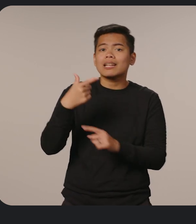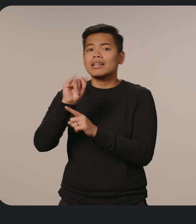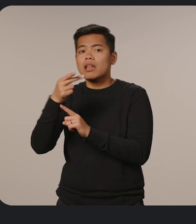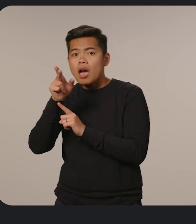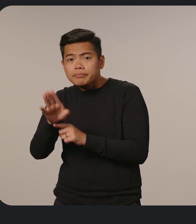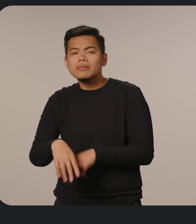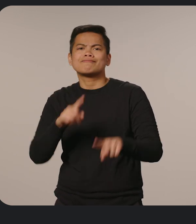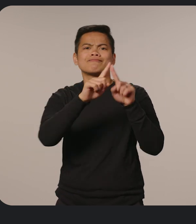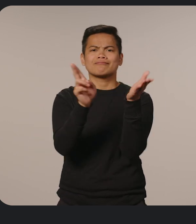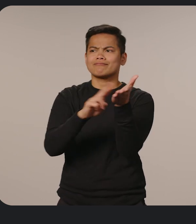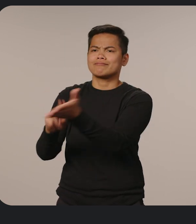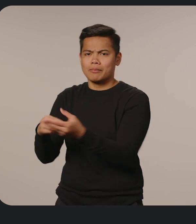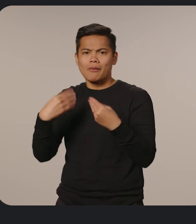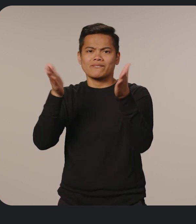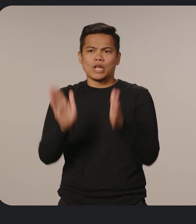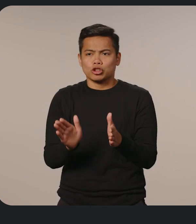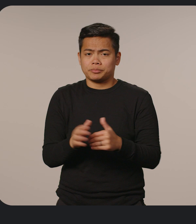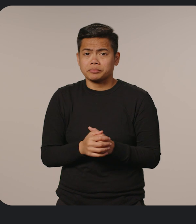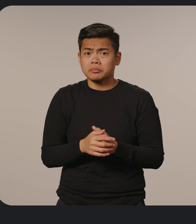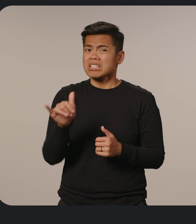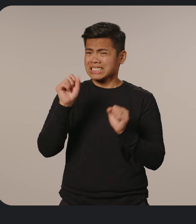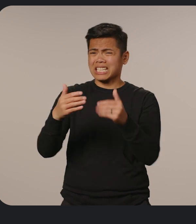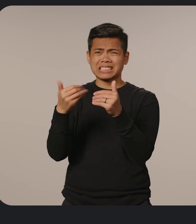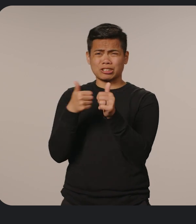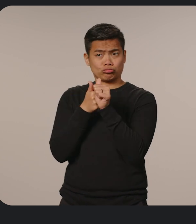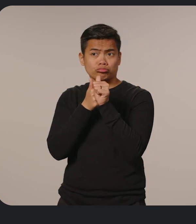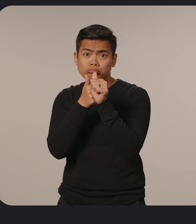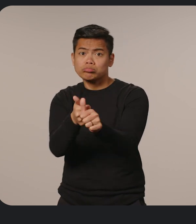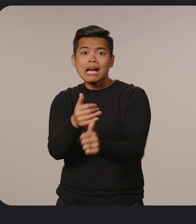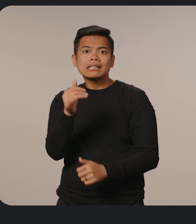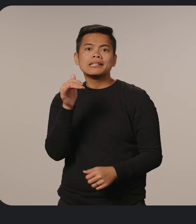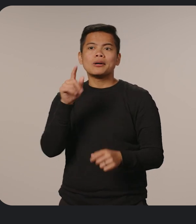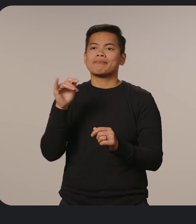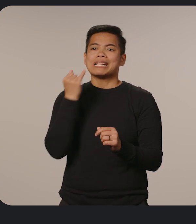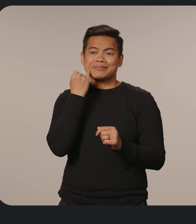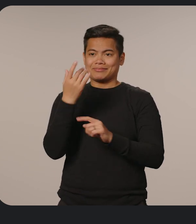providers out of the box you can also easily track when a